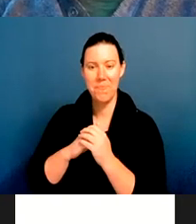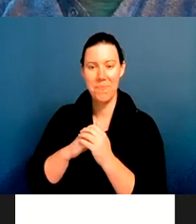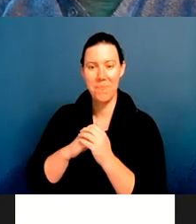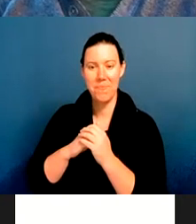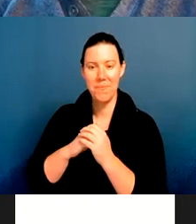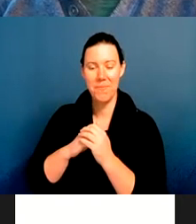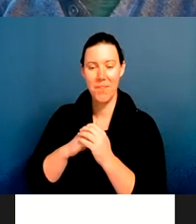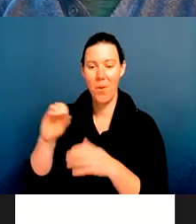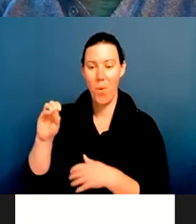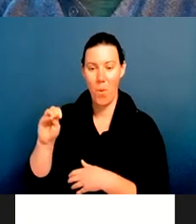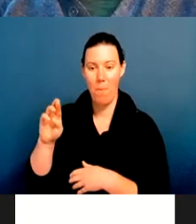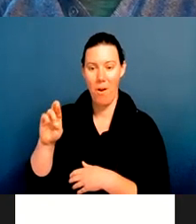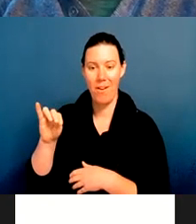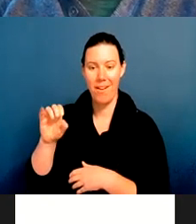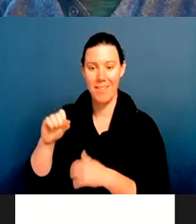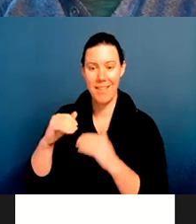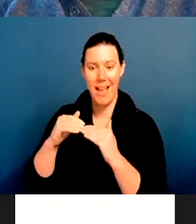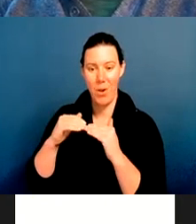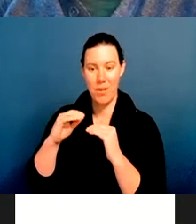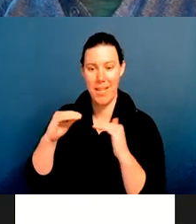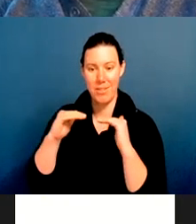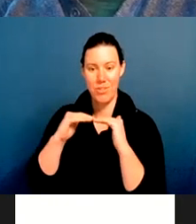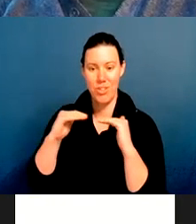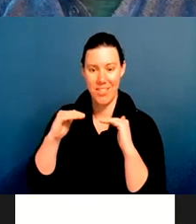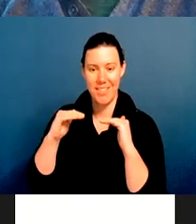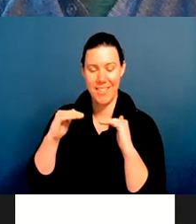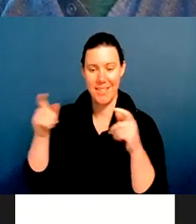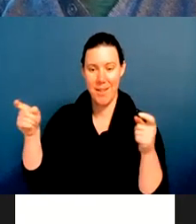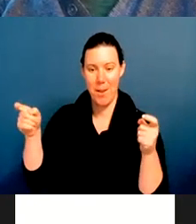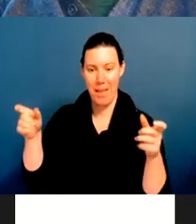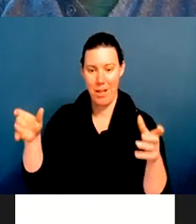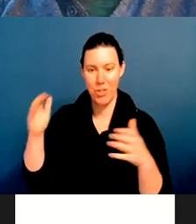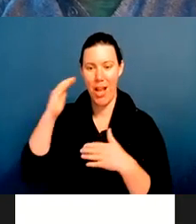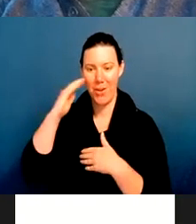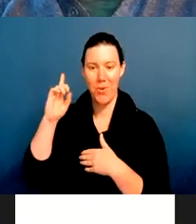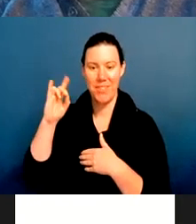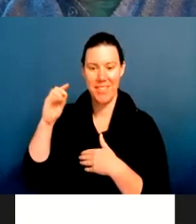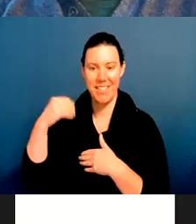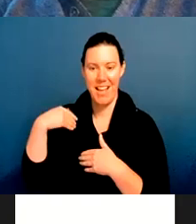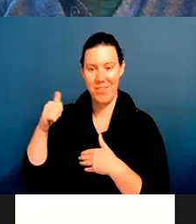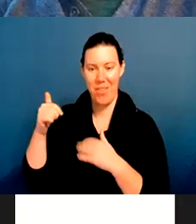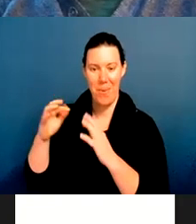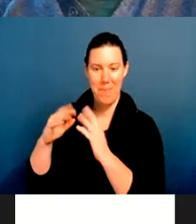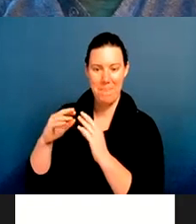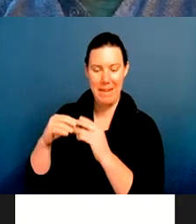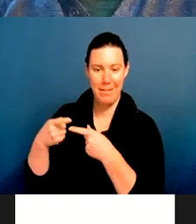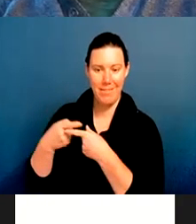and I do know he had a conflicting meeting that he was gonna try to get here as soon as possible from.